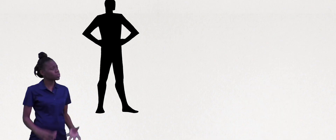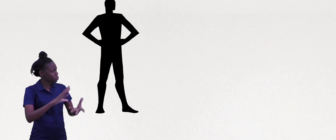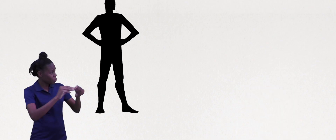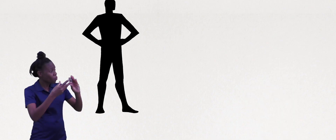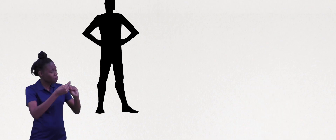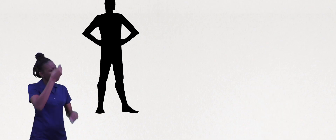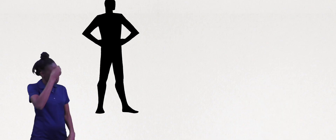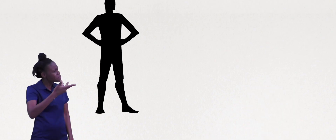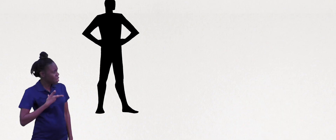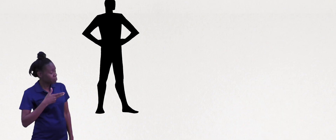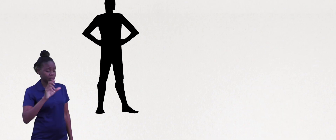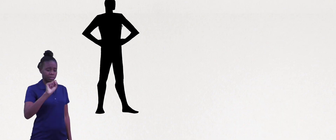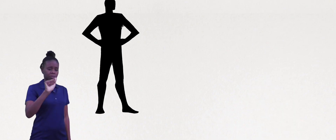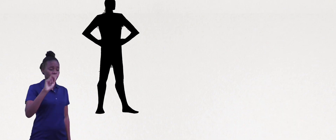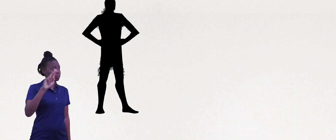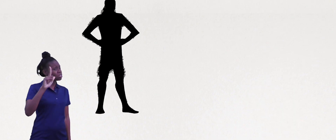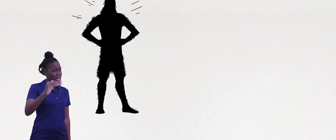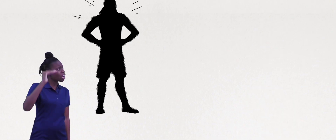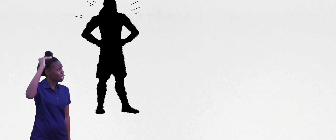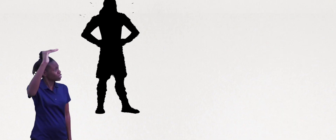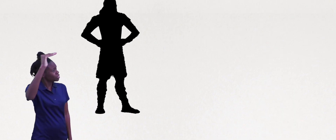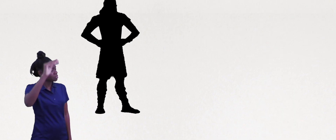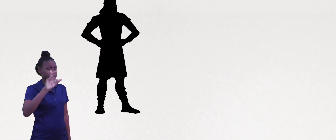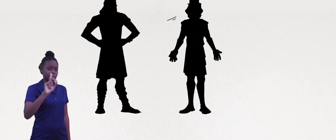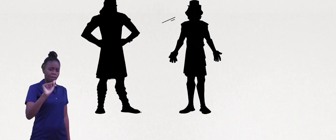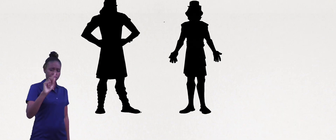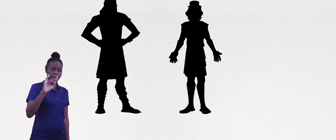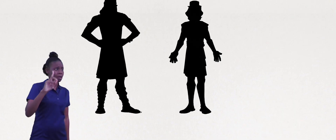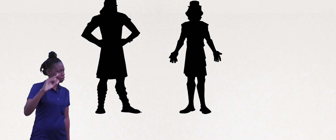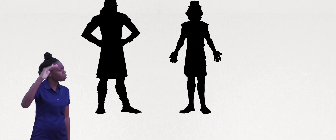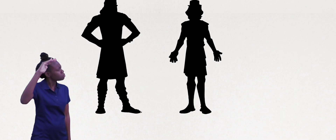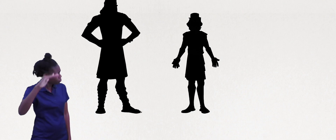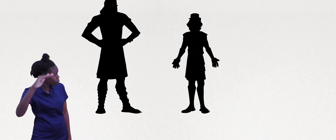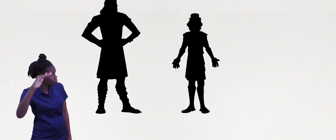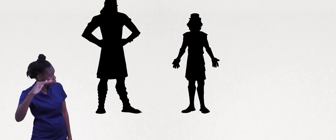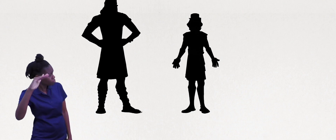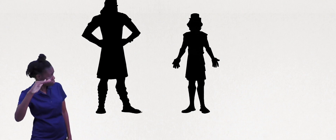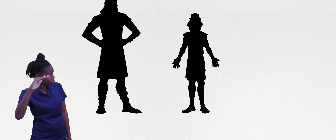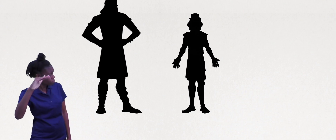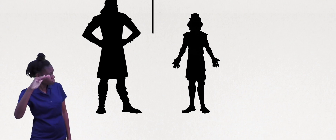Jon: Like we’re told that Saul is tall and David was kind of a runt.